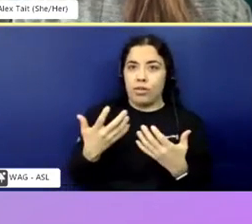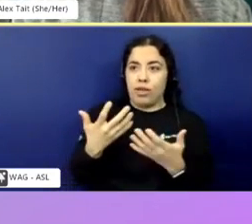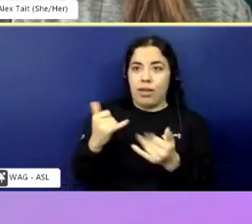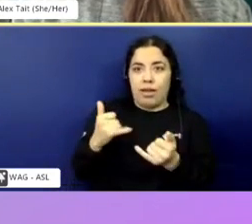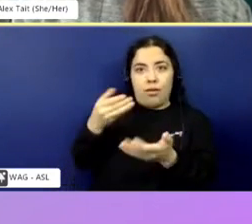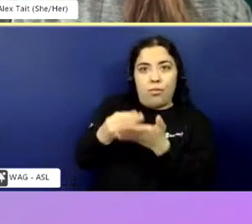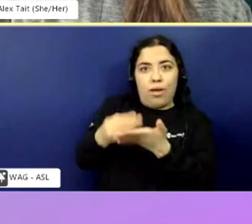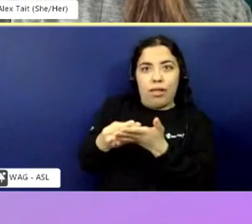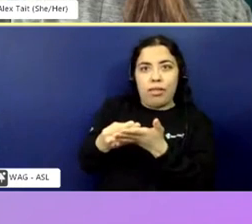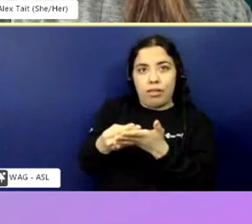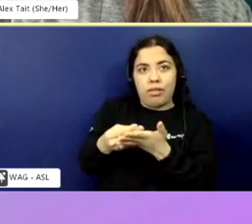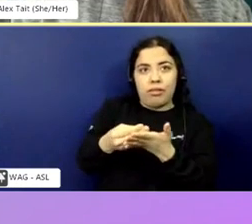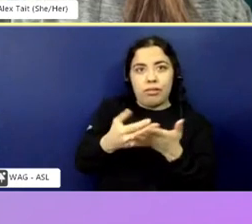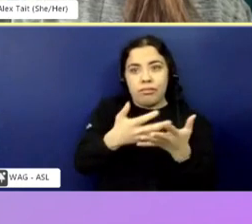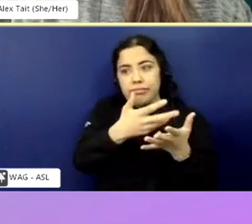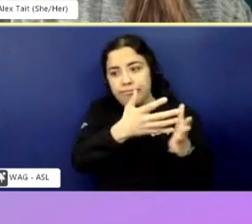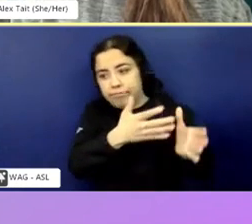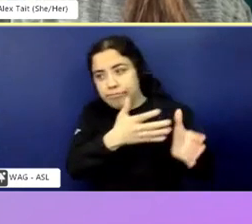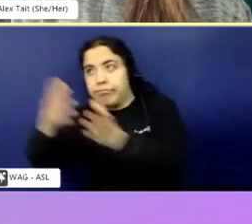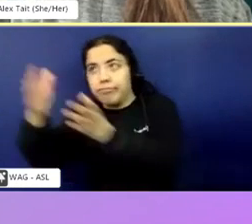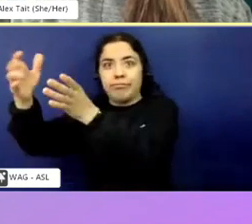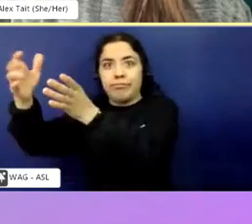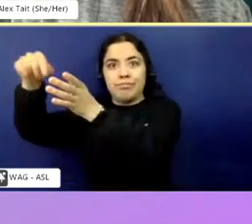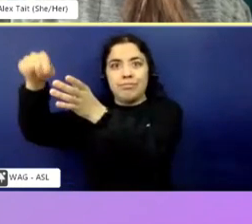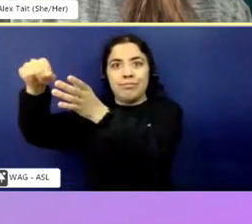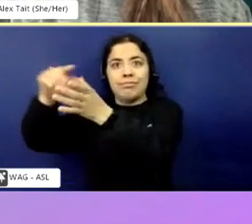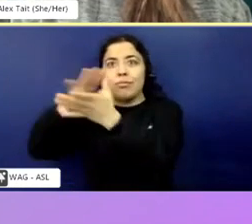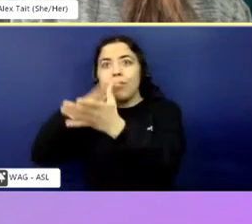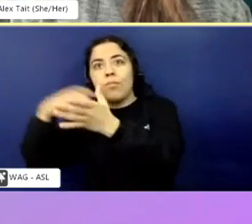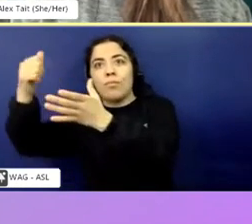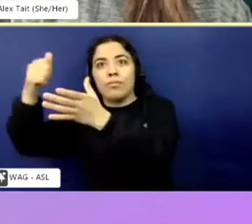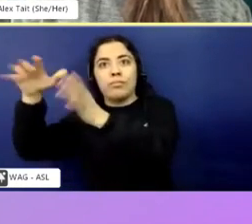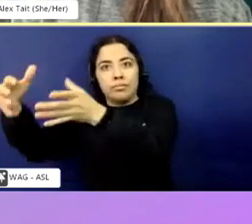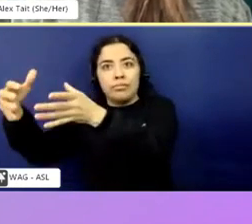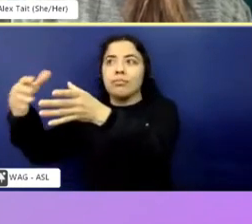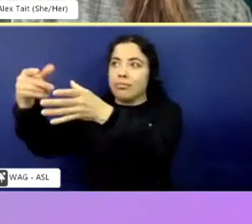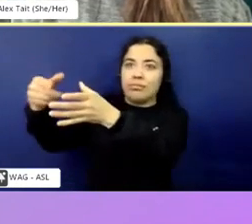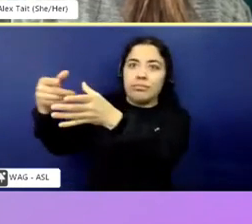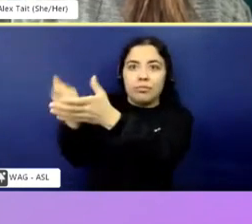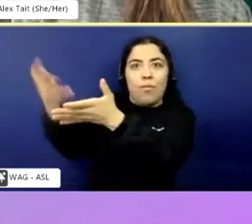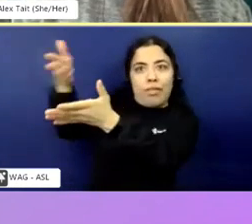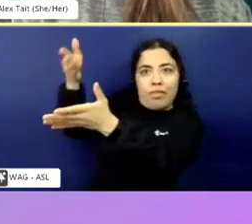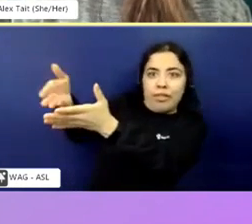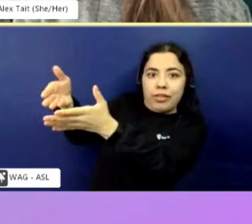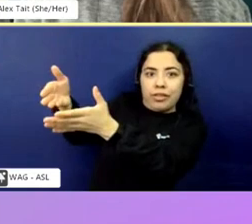transfer of wealth. We should be serving the needs of seniors now and moving tech